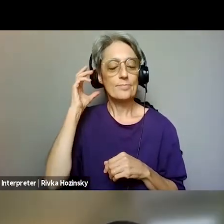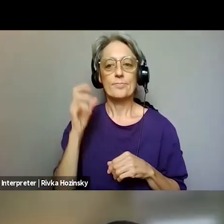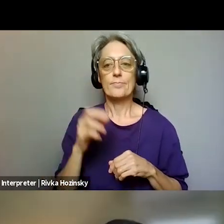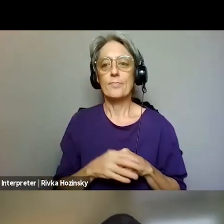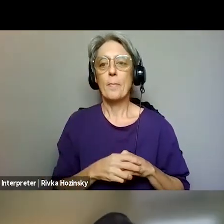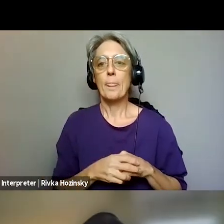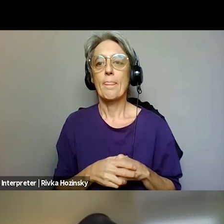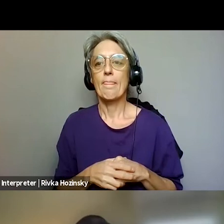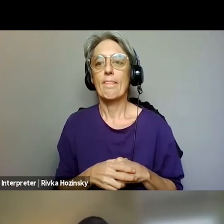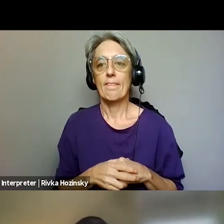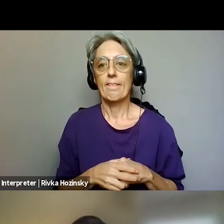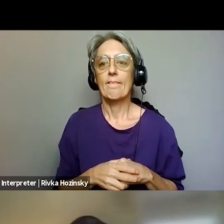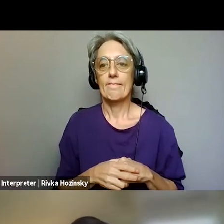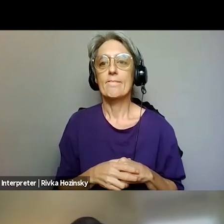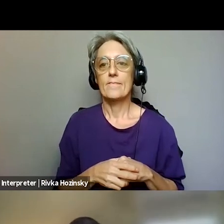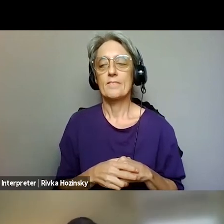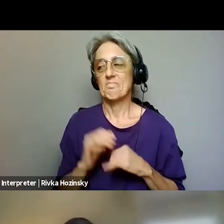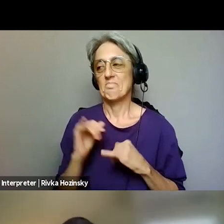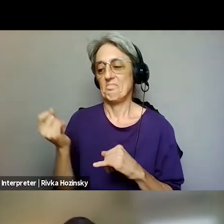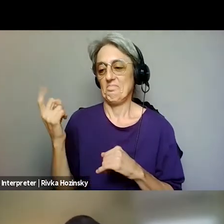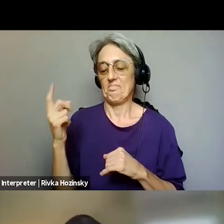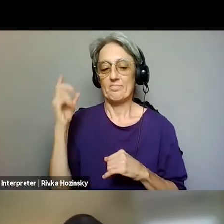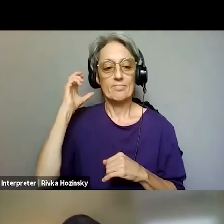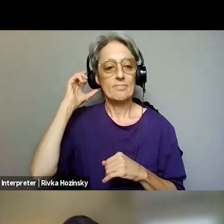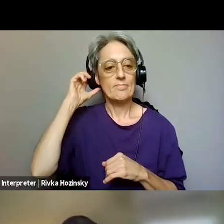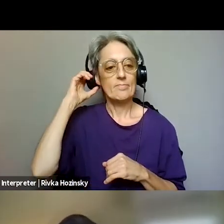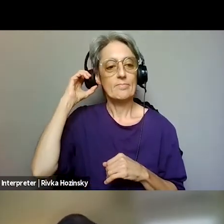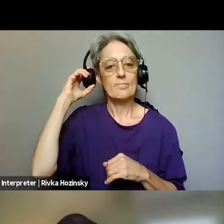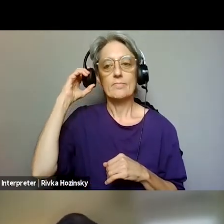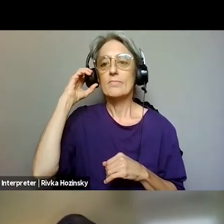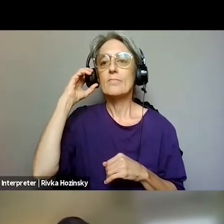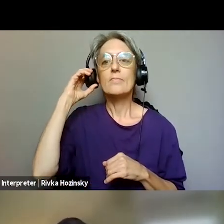So you know I really appreciate Eric what you brought up is in terms of that next generation